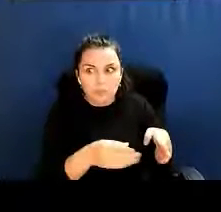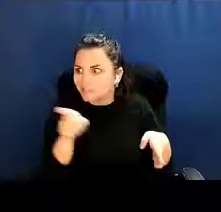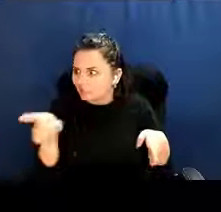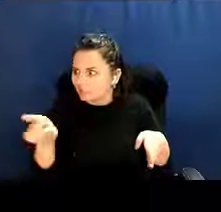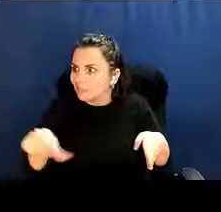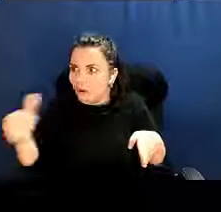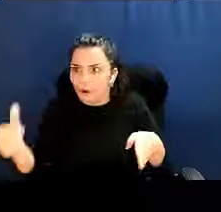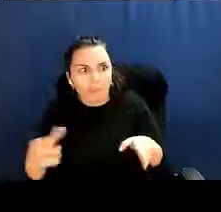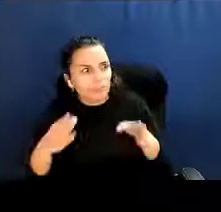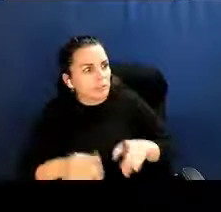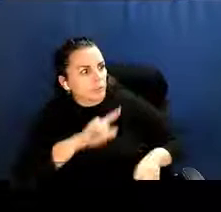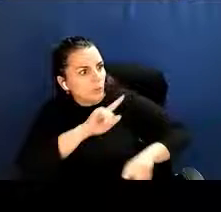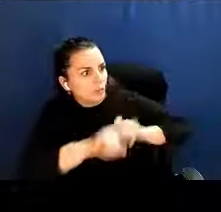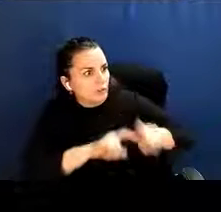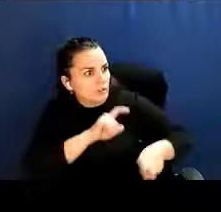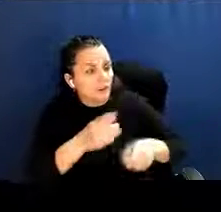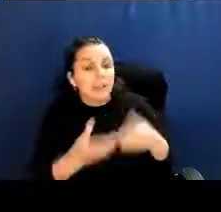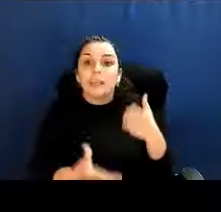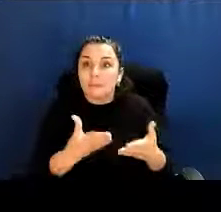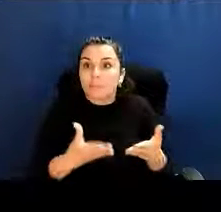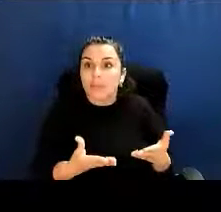may all elevate and complicate the risk assessment.